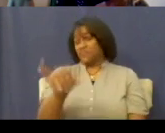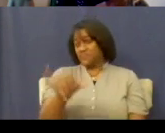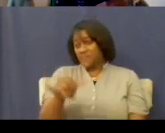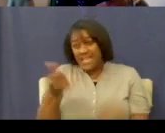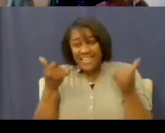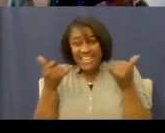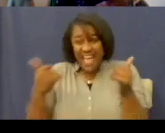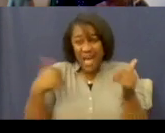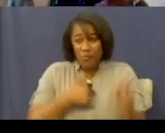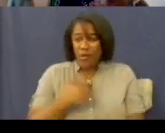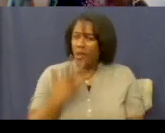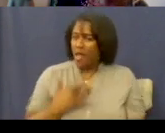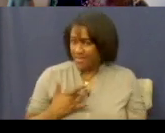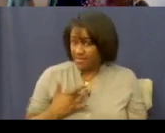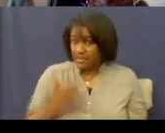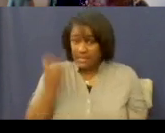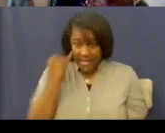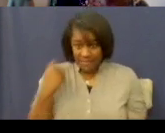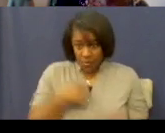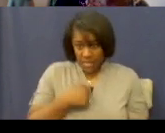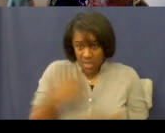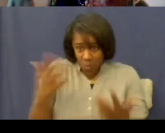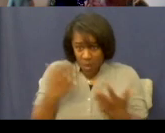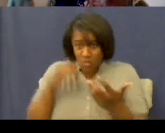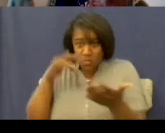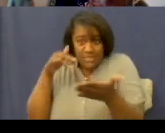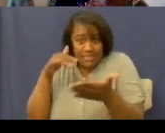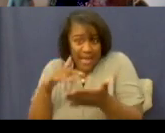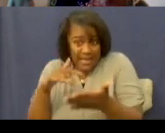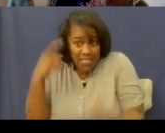because if we want to study the brain and learn about the brain,